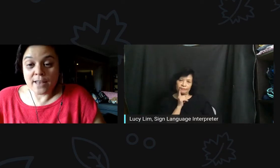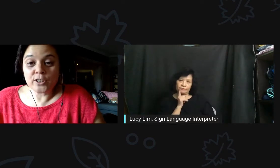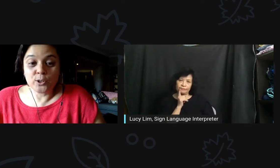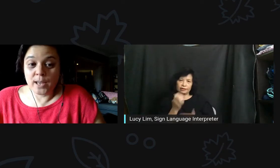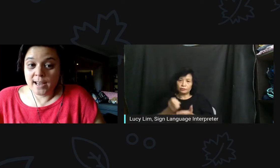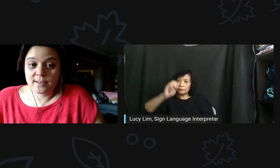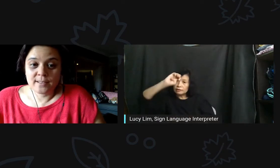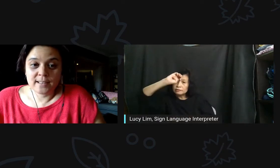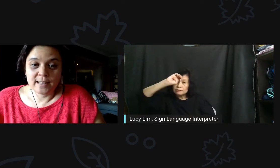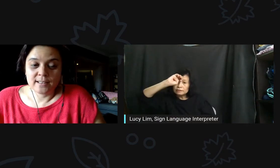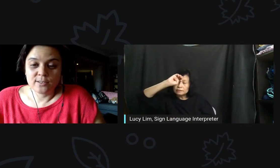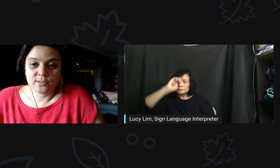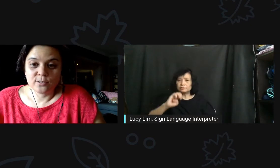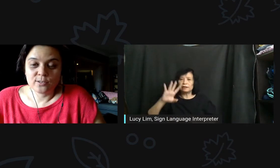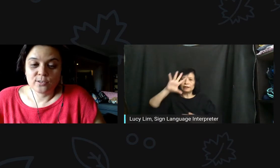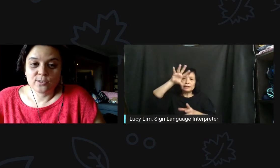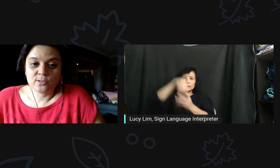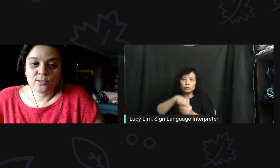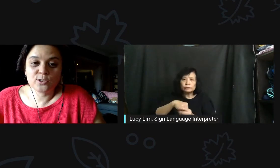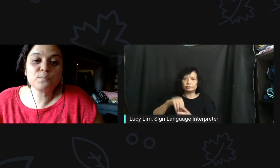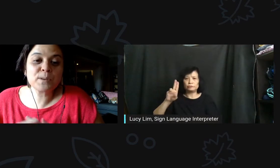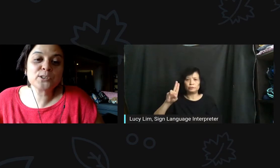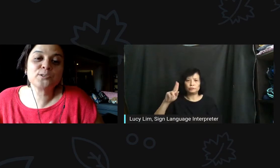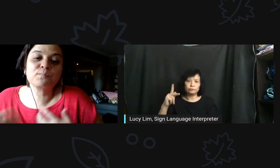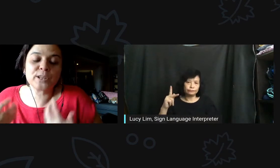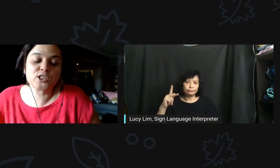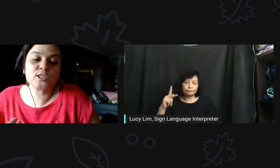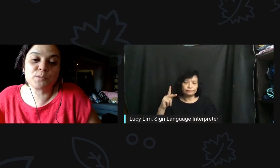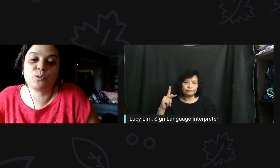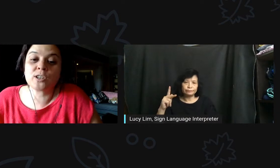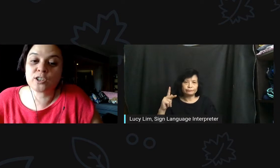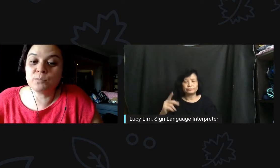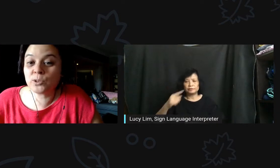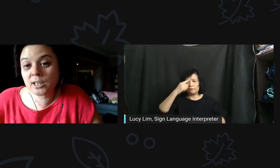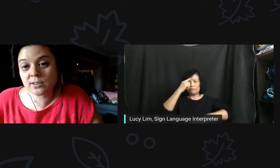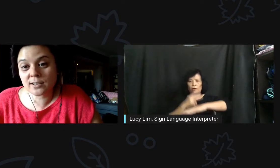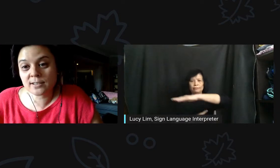and the UK to build bridges between our communities